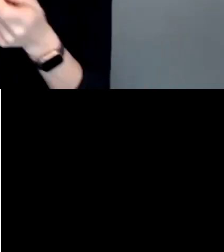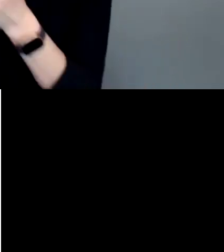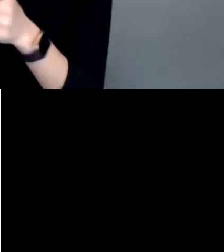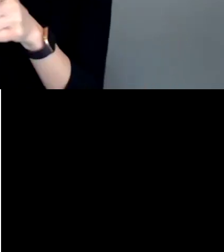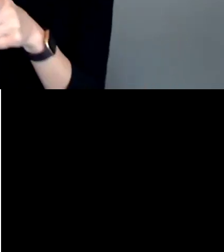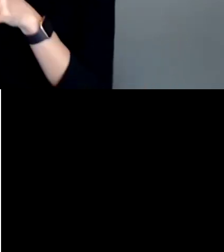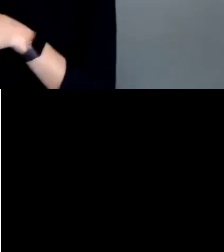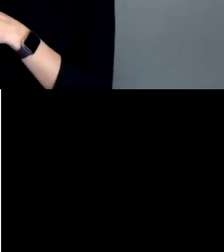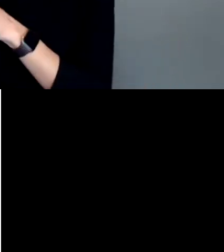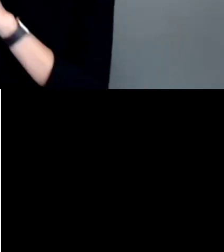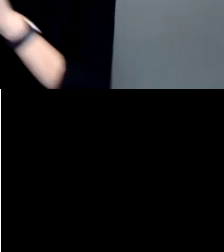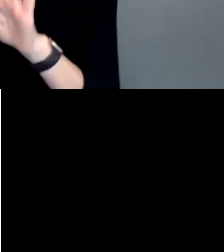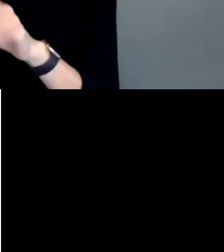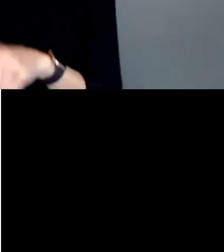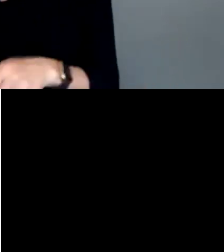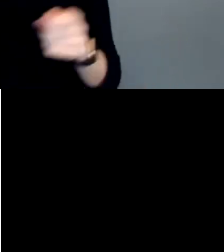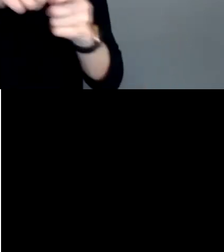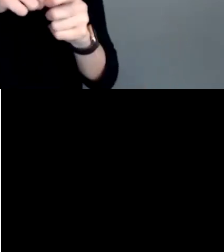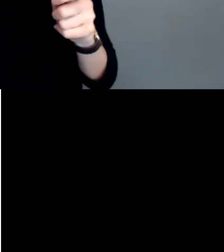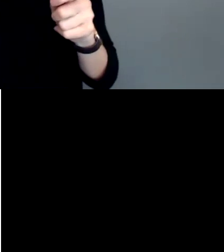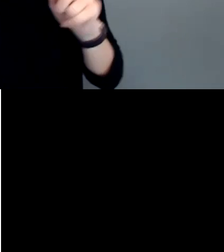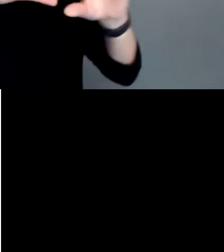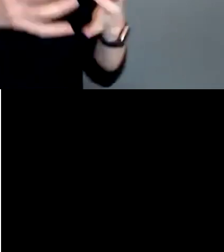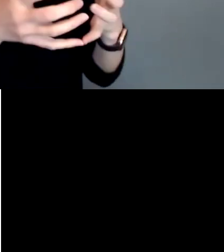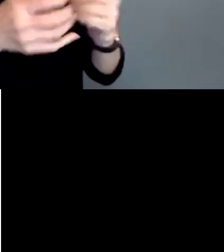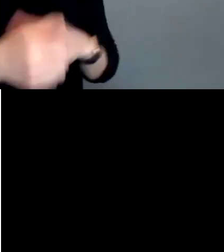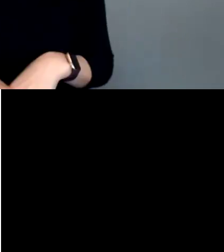or a certain characteristic or a problem; you might be